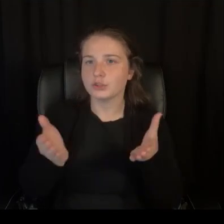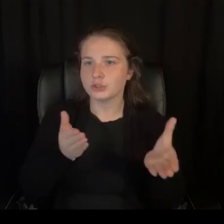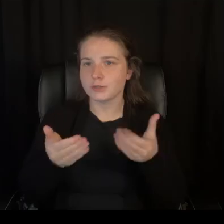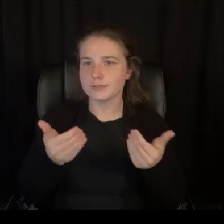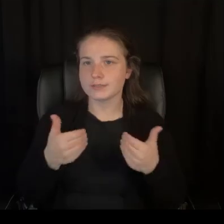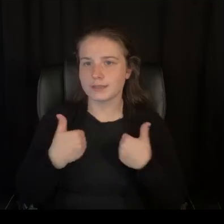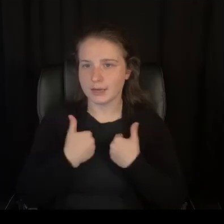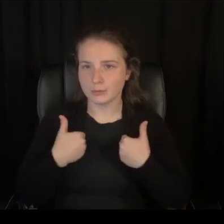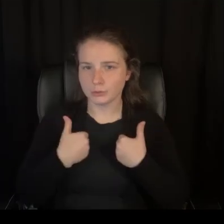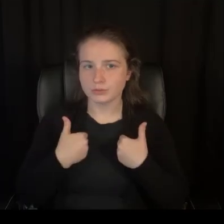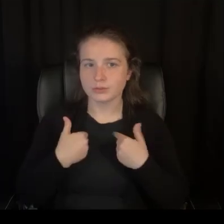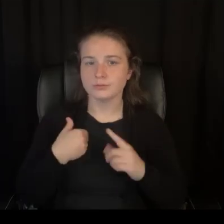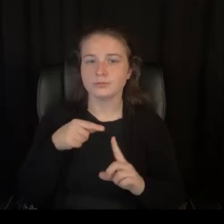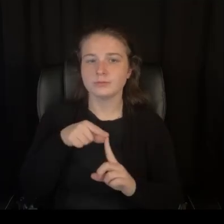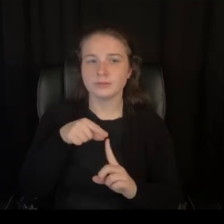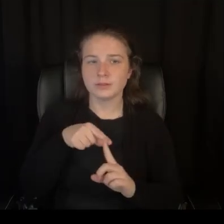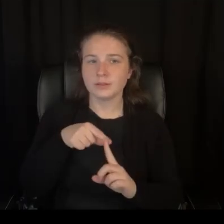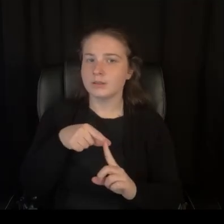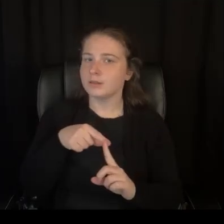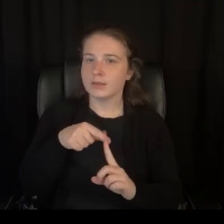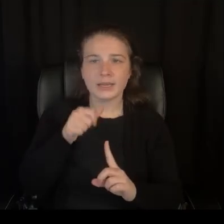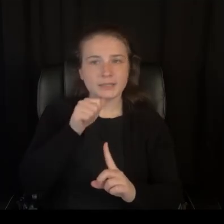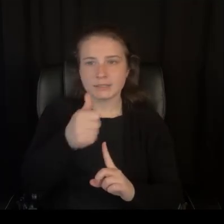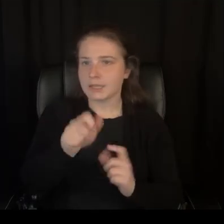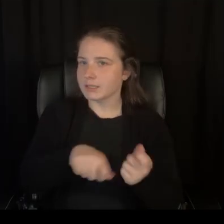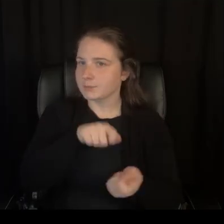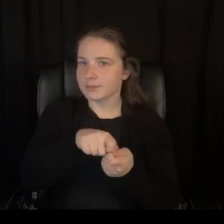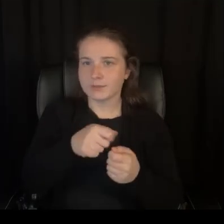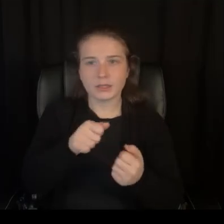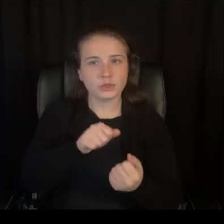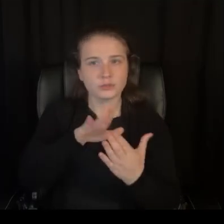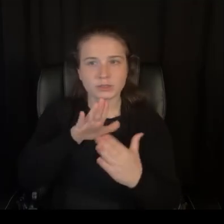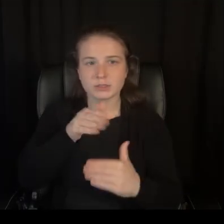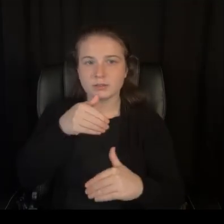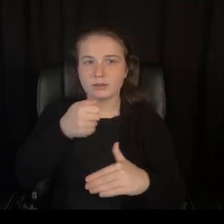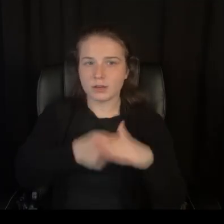The use of service animals is not specifically addressed under the